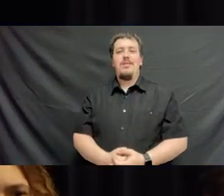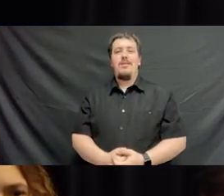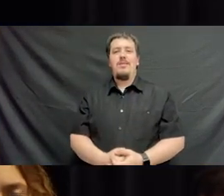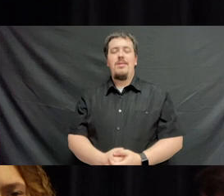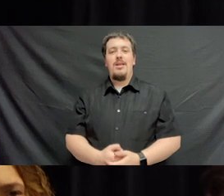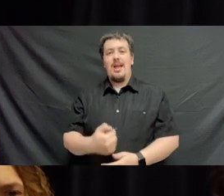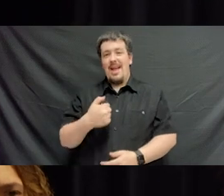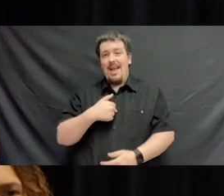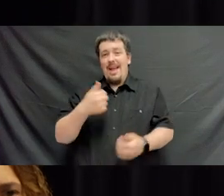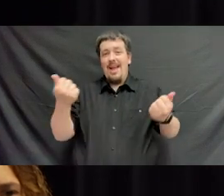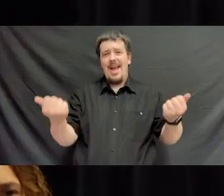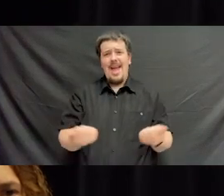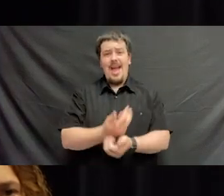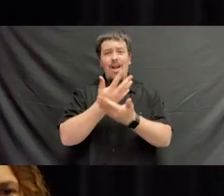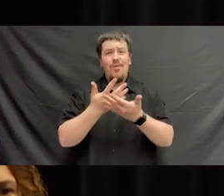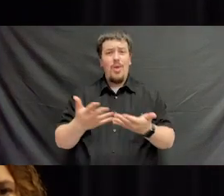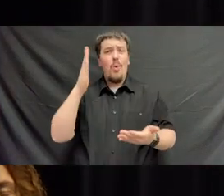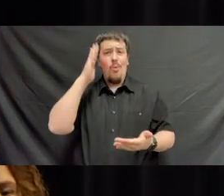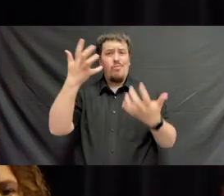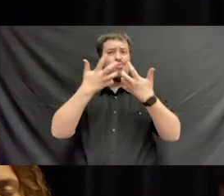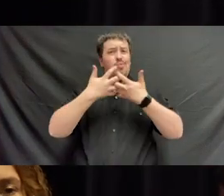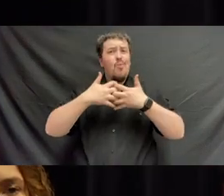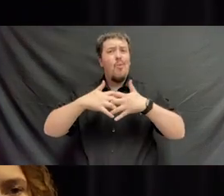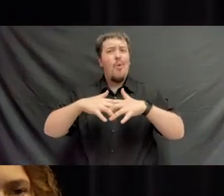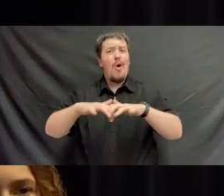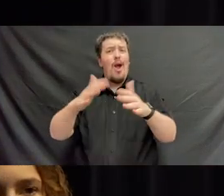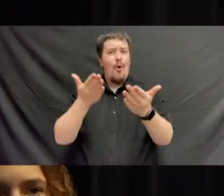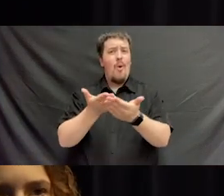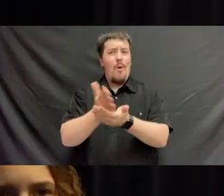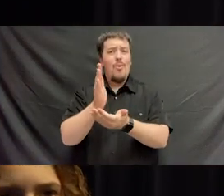Everything's gonna be all right